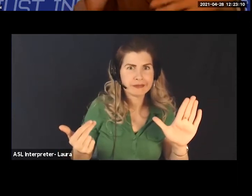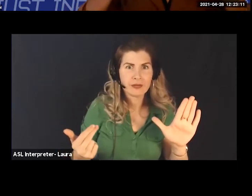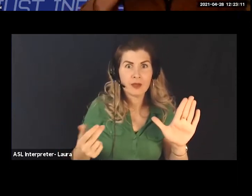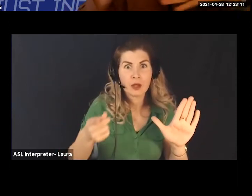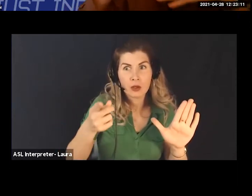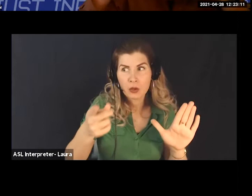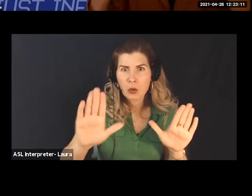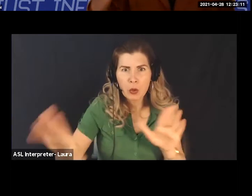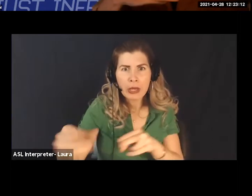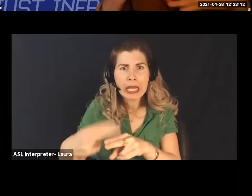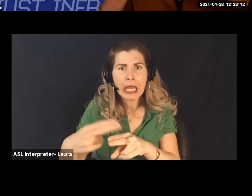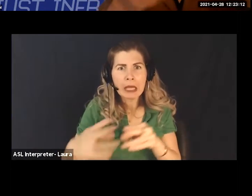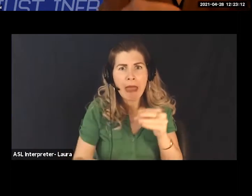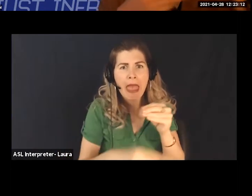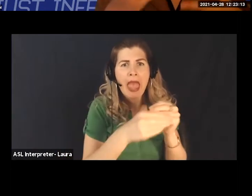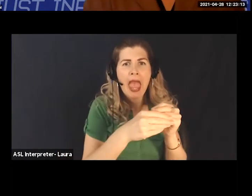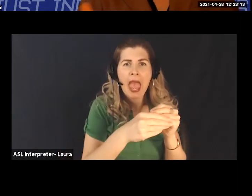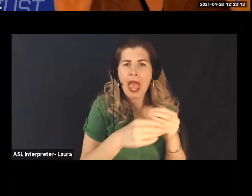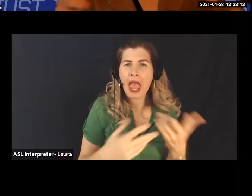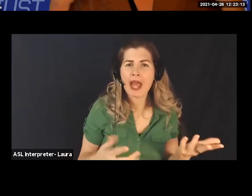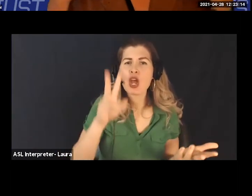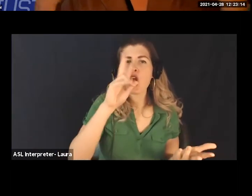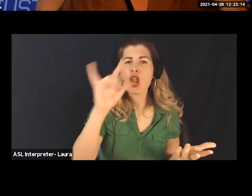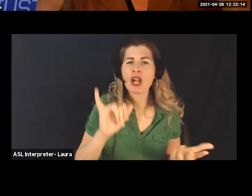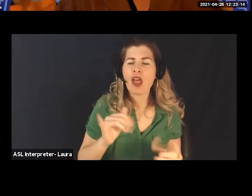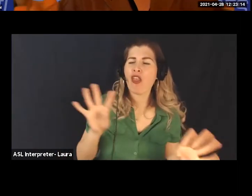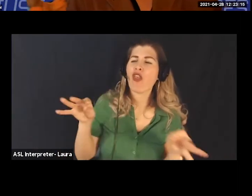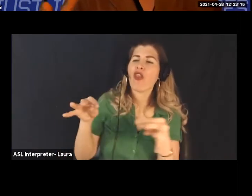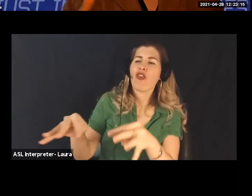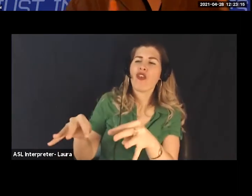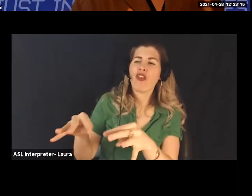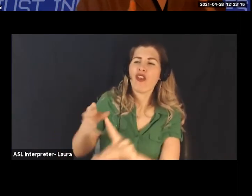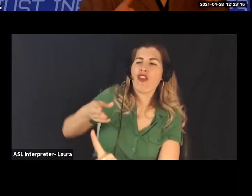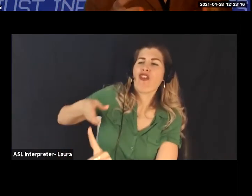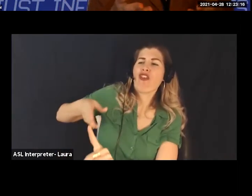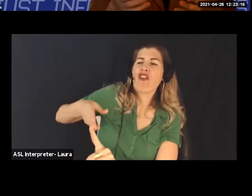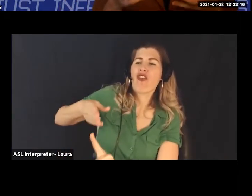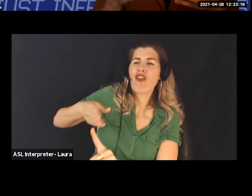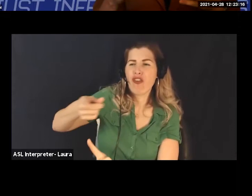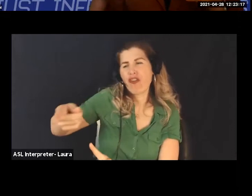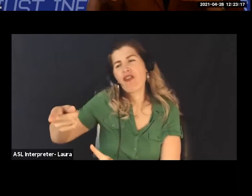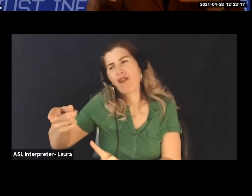recursive criminalization algorithm just based on kind of police like in-person surveillance. Then.